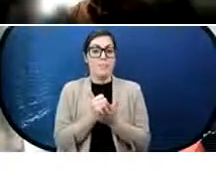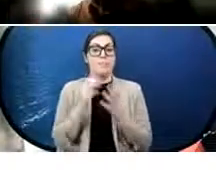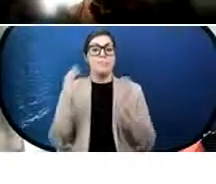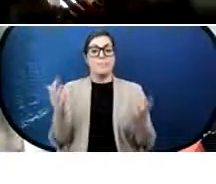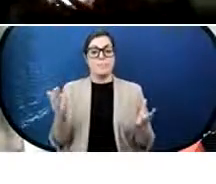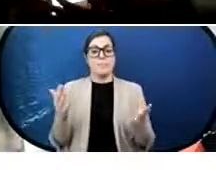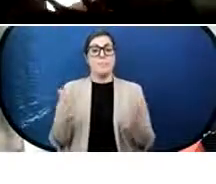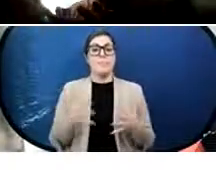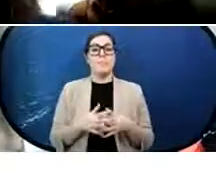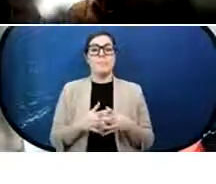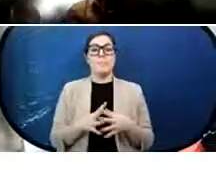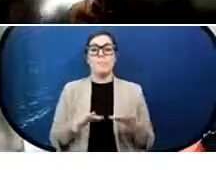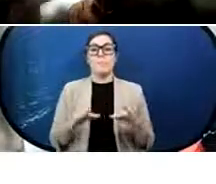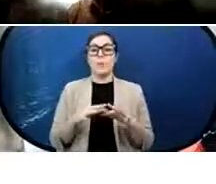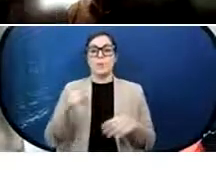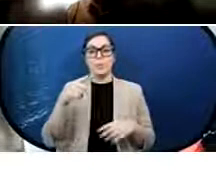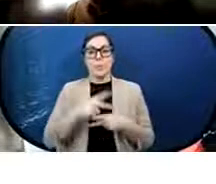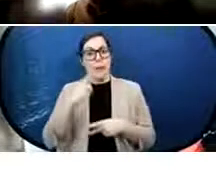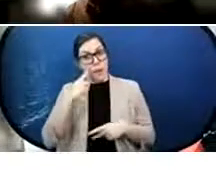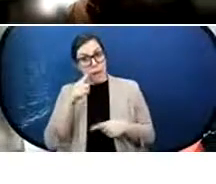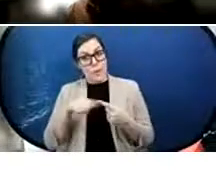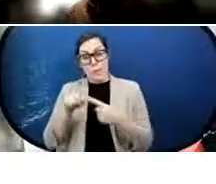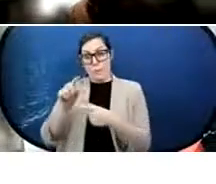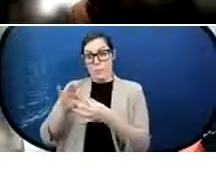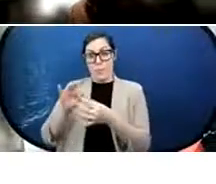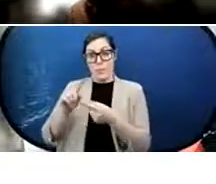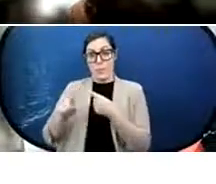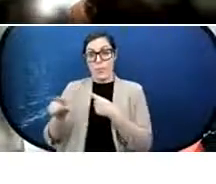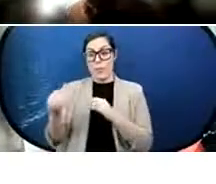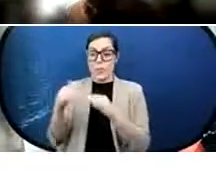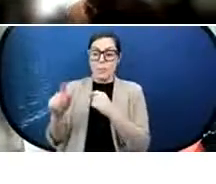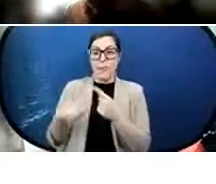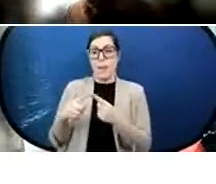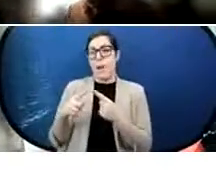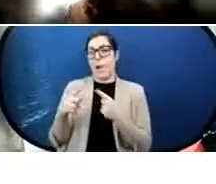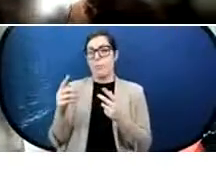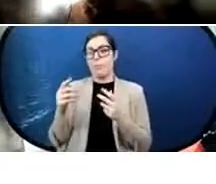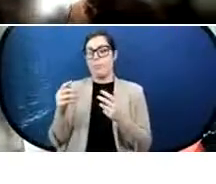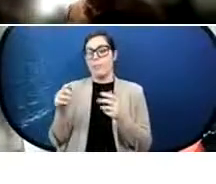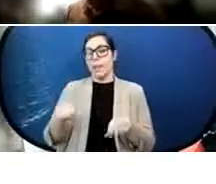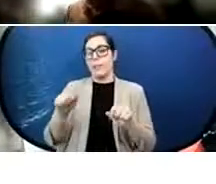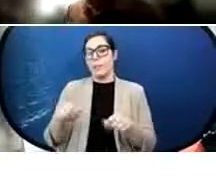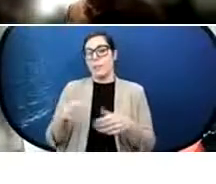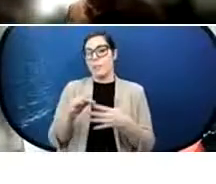look out for when we message you about the speaker opportunity, about the student the application